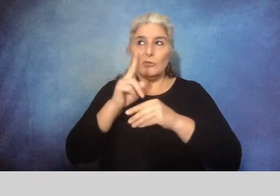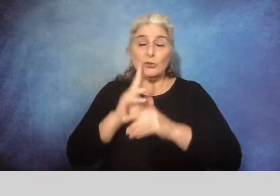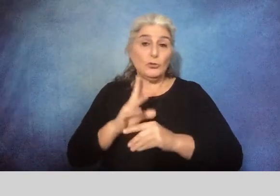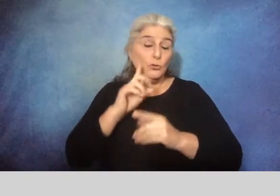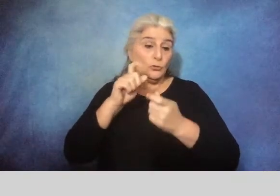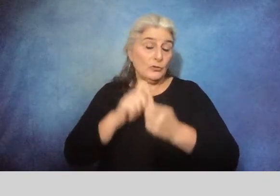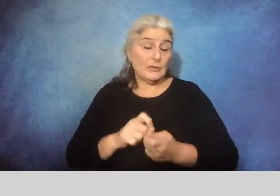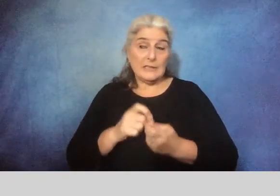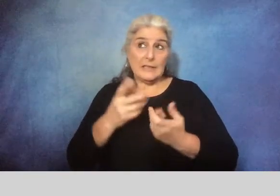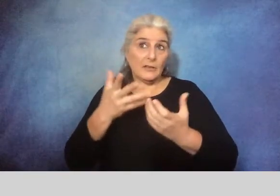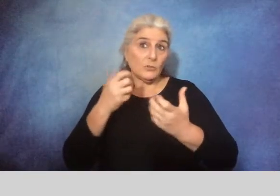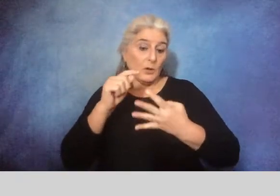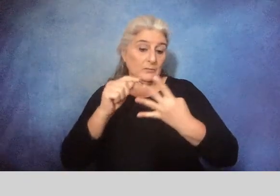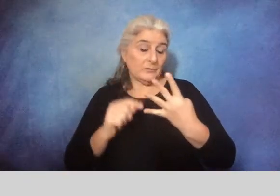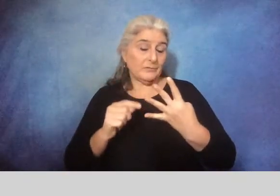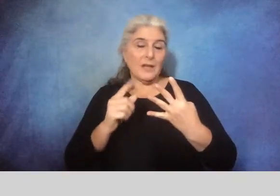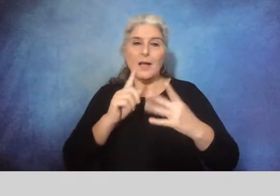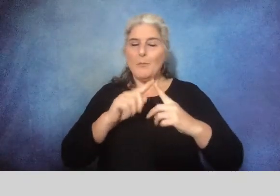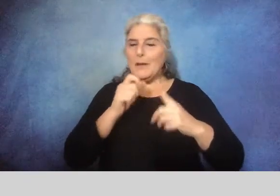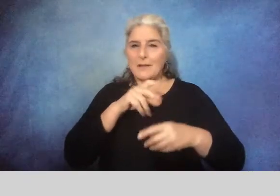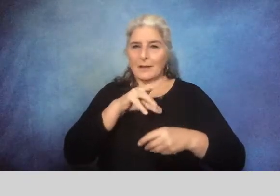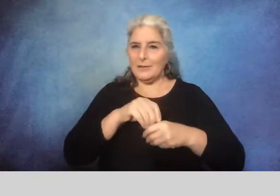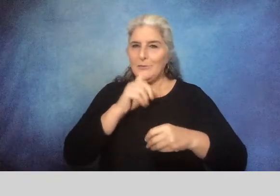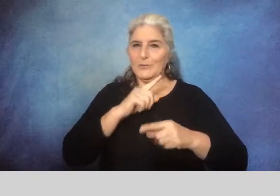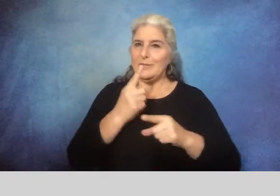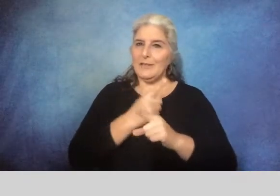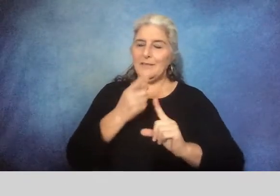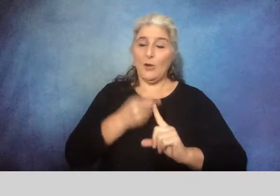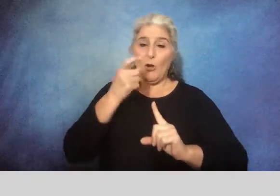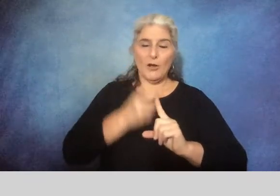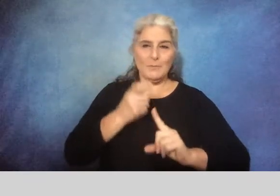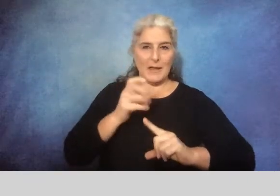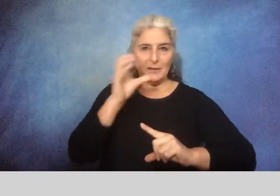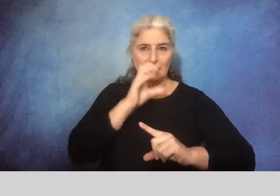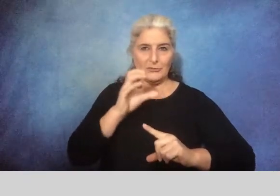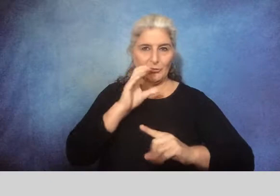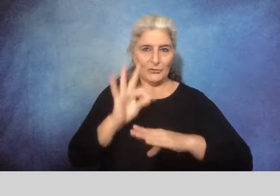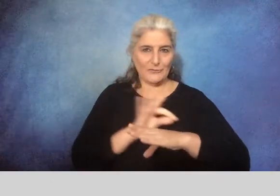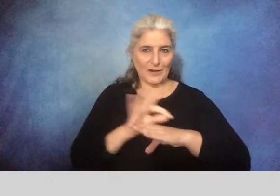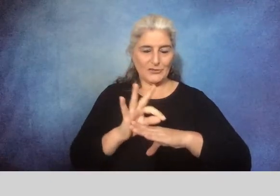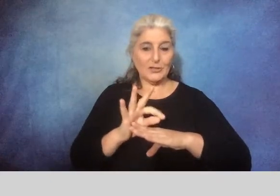default search functionalities. So those are created by the plugins.